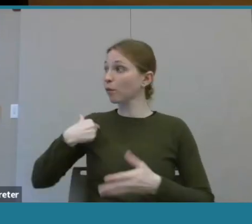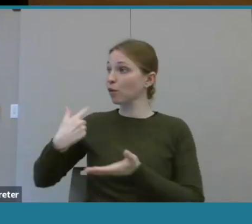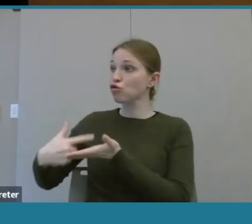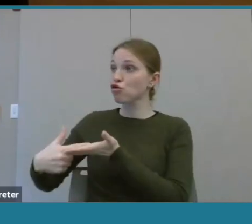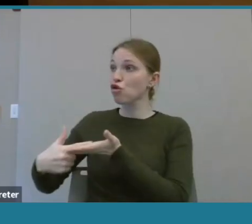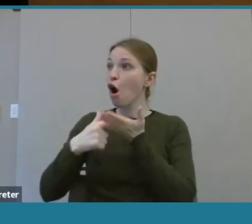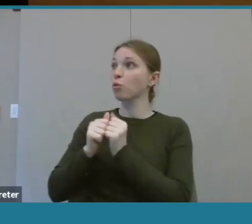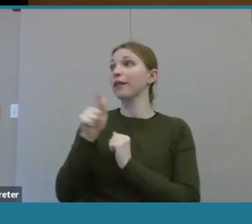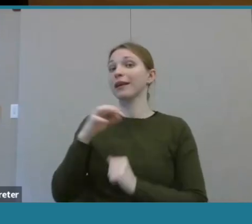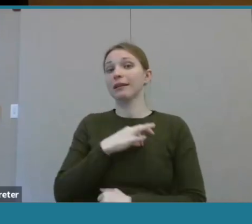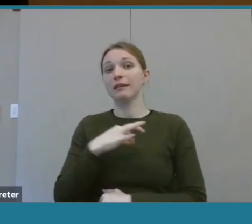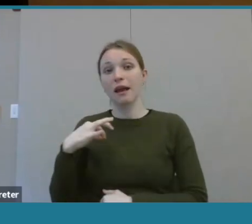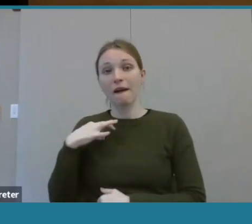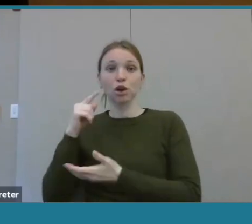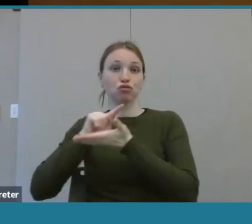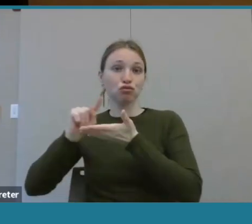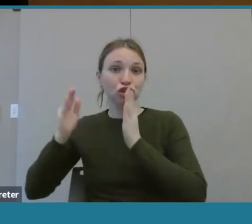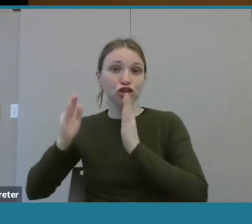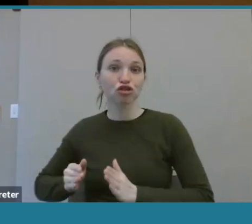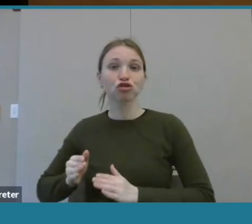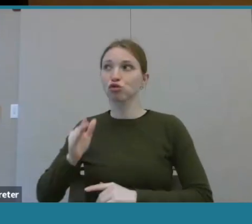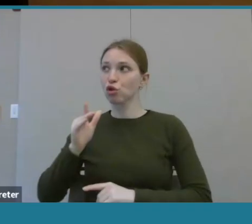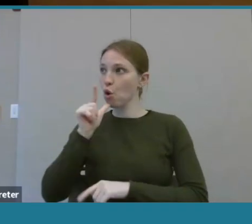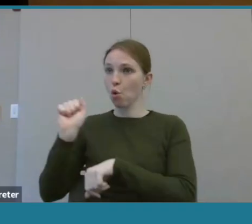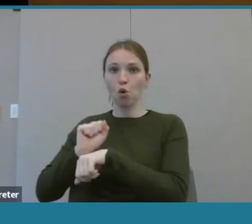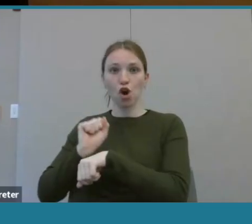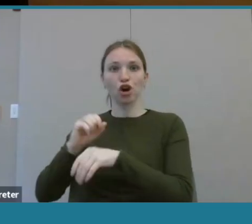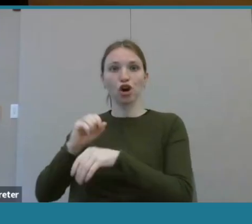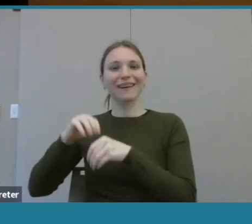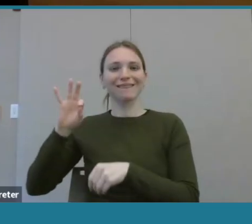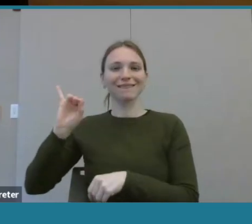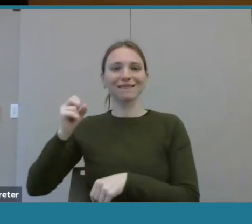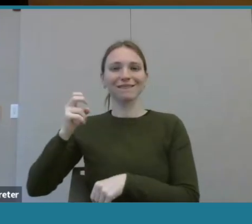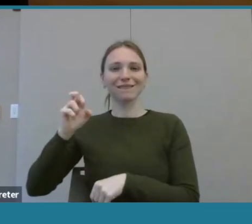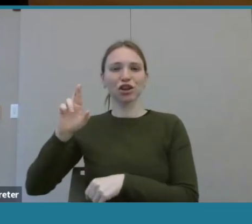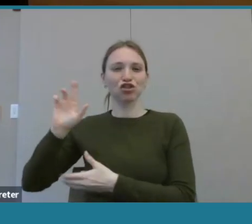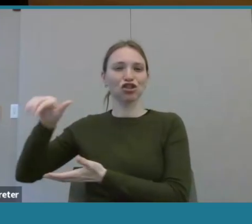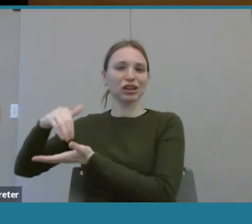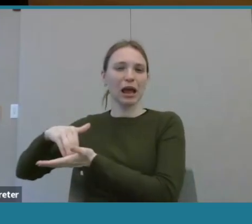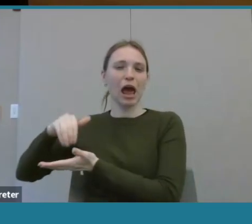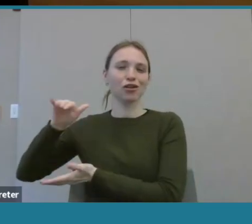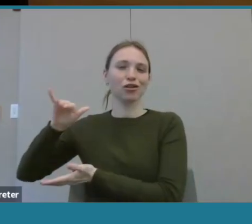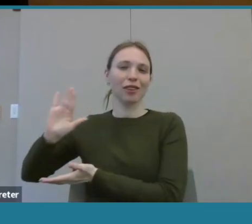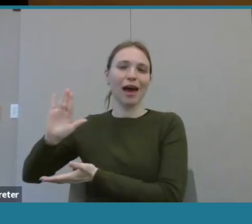and our researchers here who work in our Fisher Center, um, that studies African